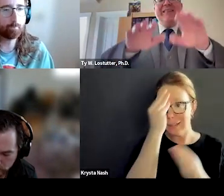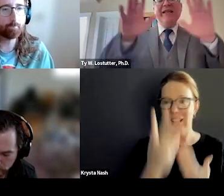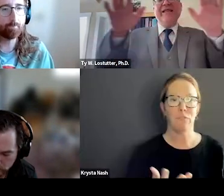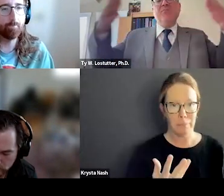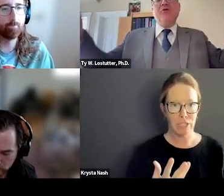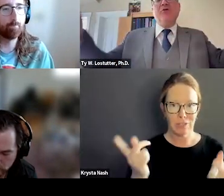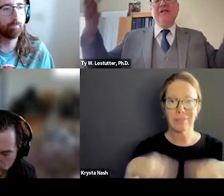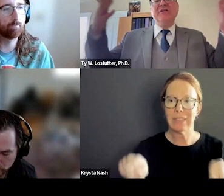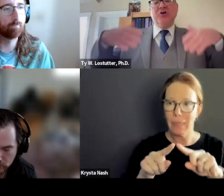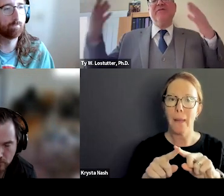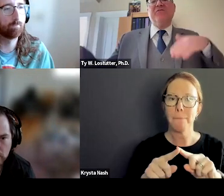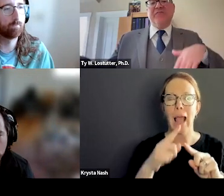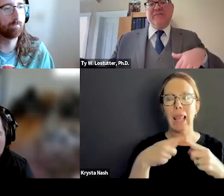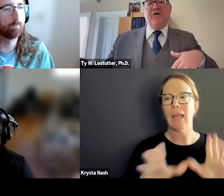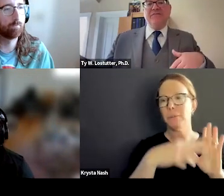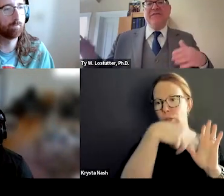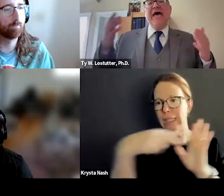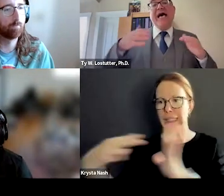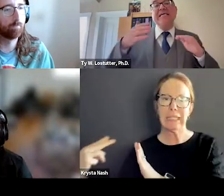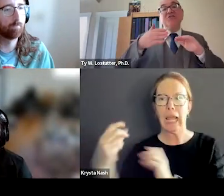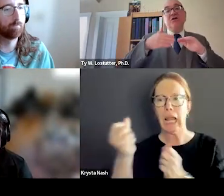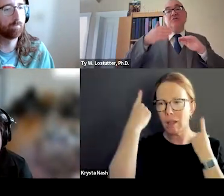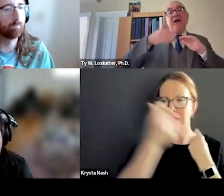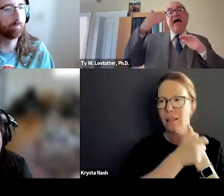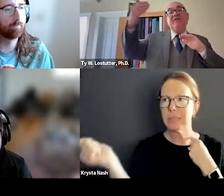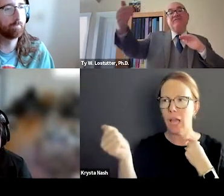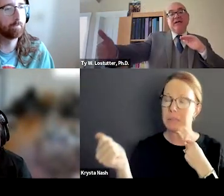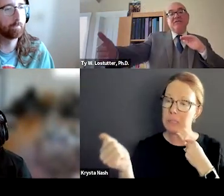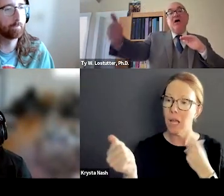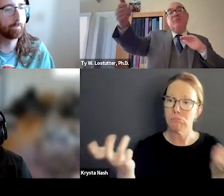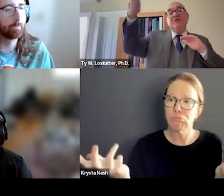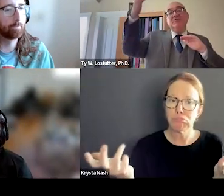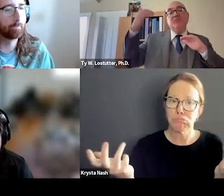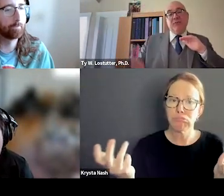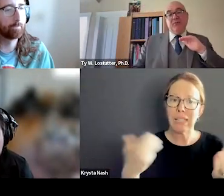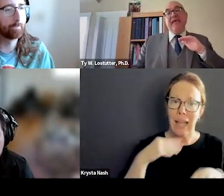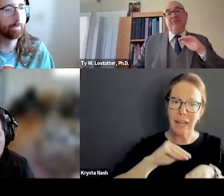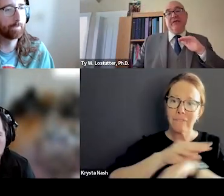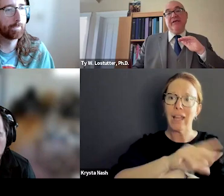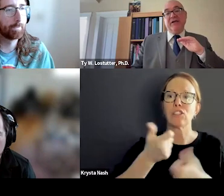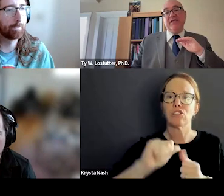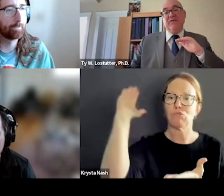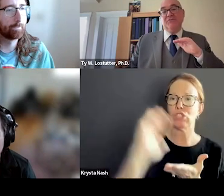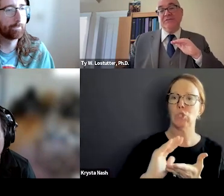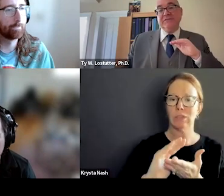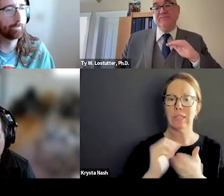and letting them read and interpret it for themselves has been shown to have an effect on reducing problem gambling among individuals.